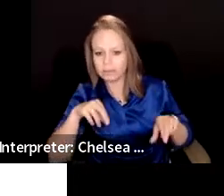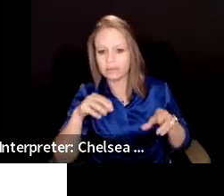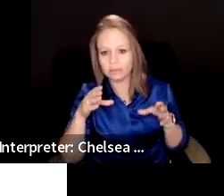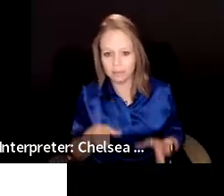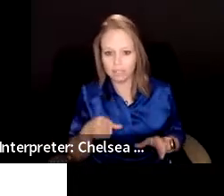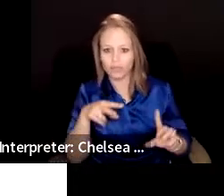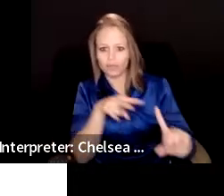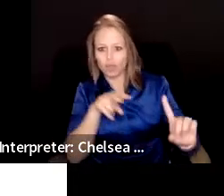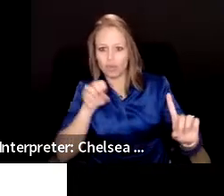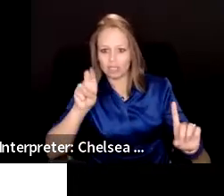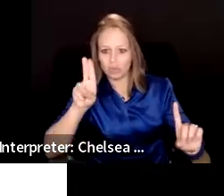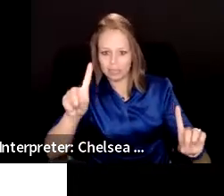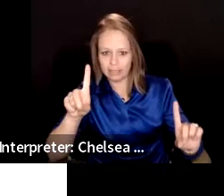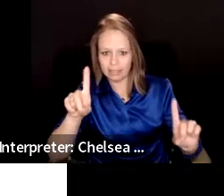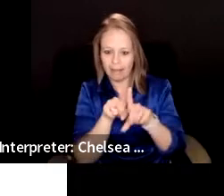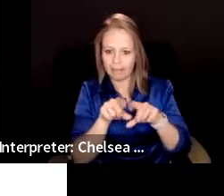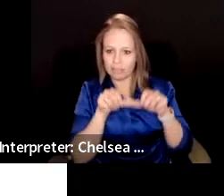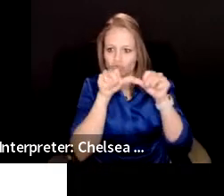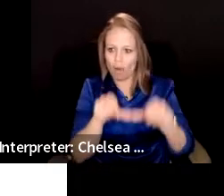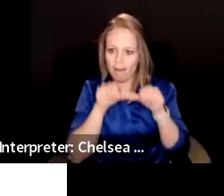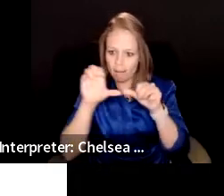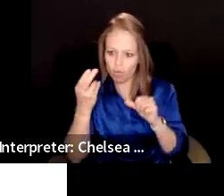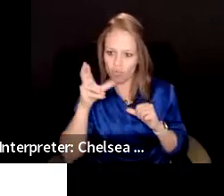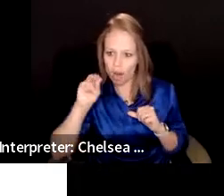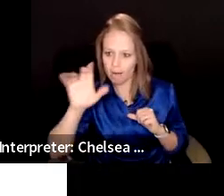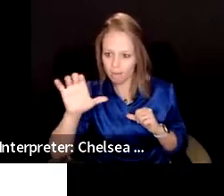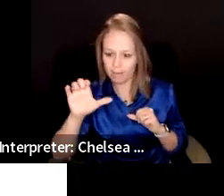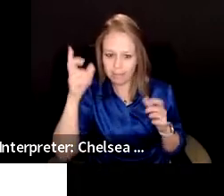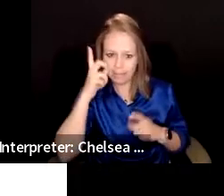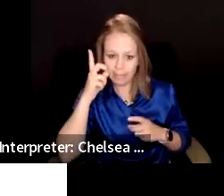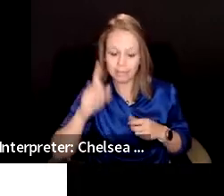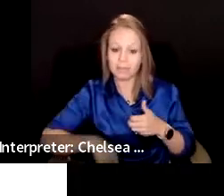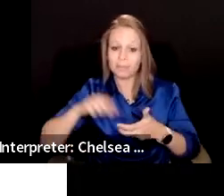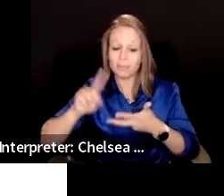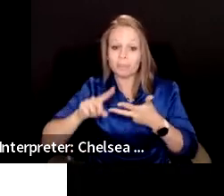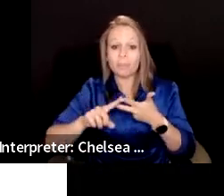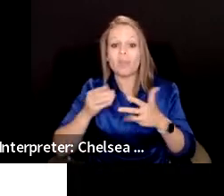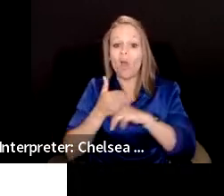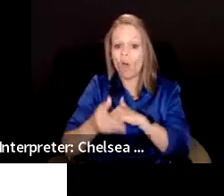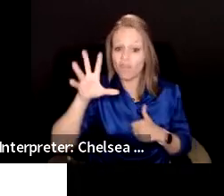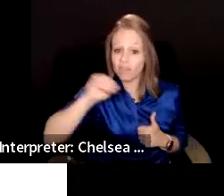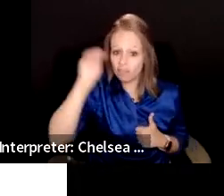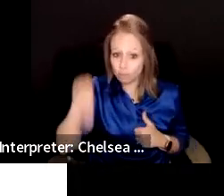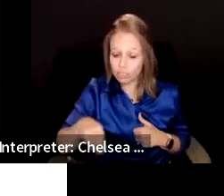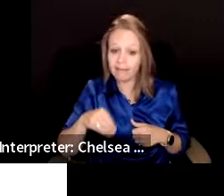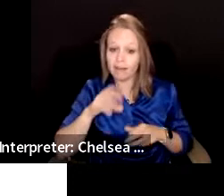substance use disorders of the chronic disease they are. Number two. Over half of the respondents still believe that substance use disorder